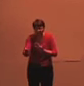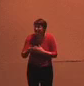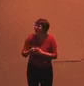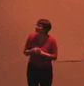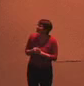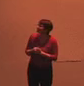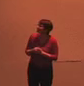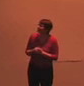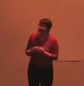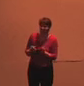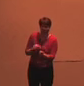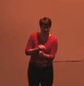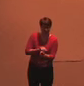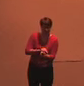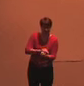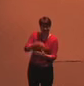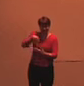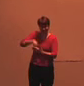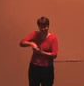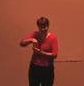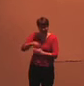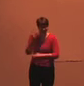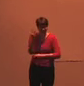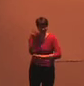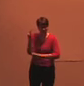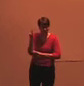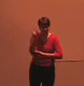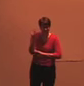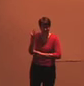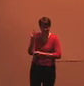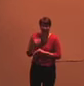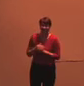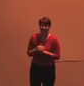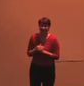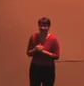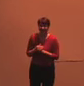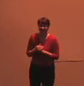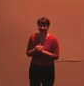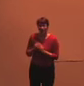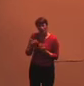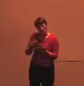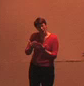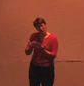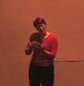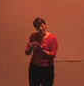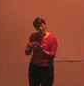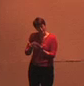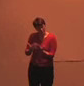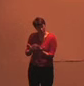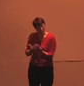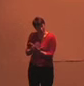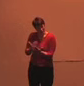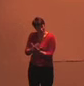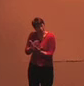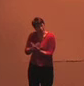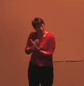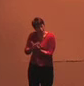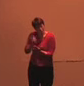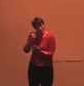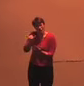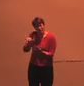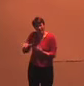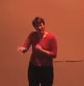So it is new existence in this area, in this city.